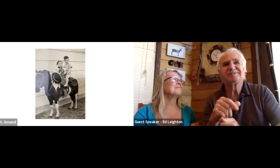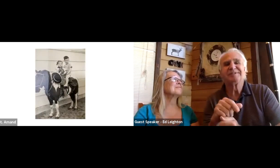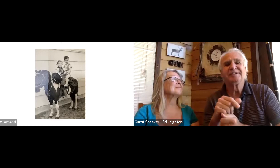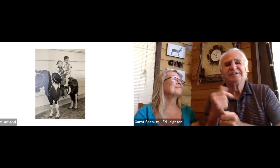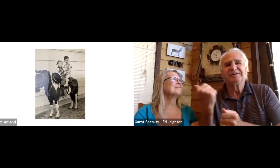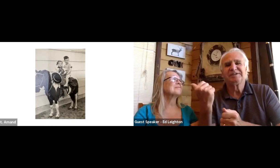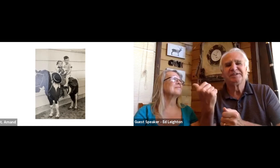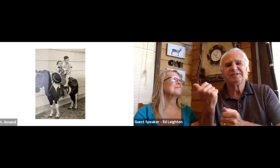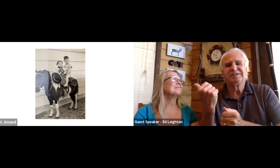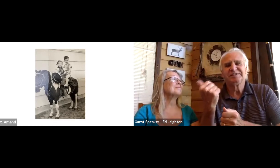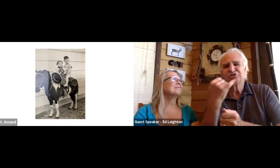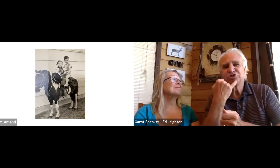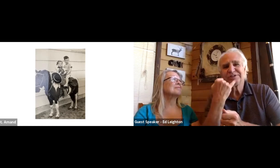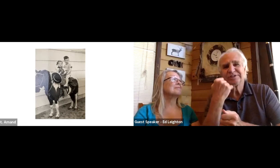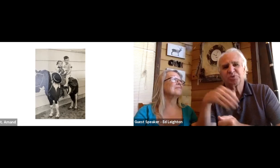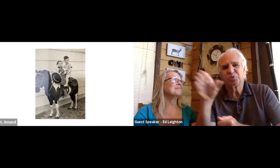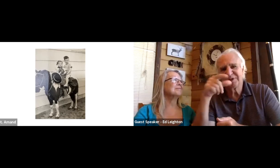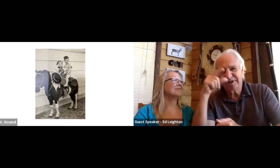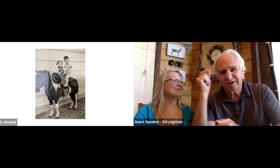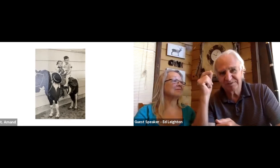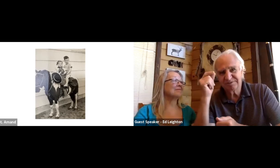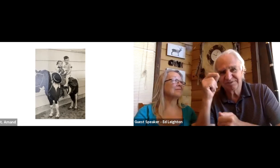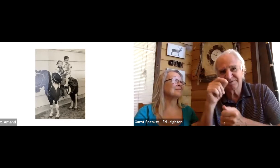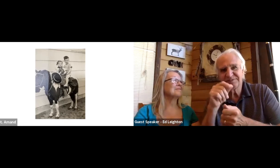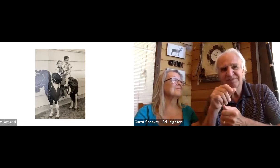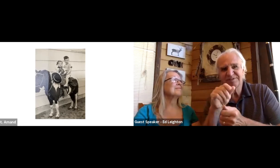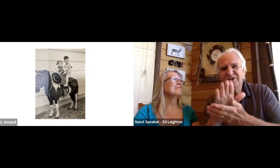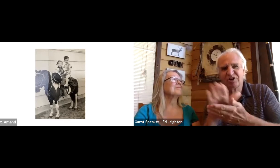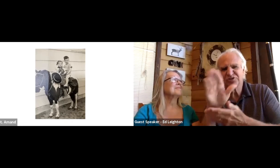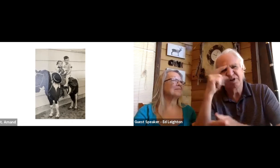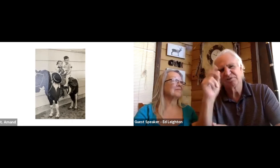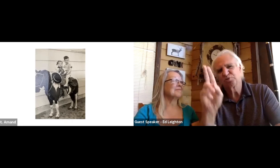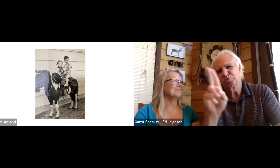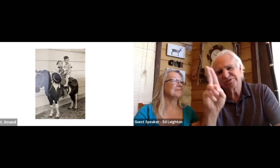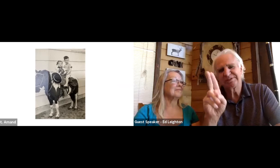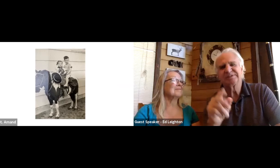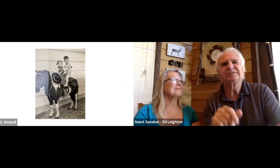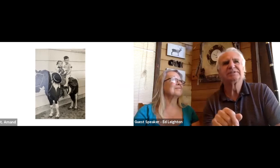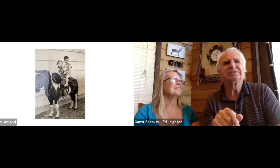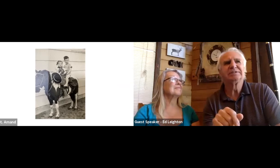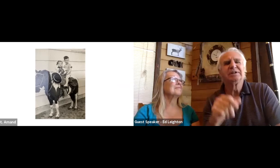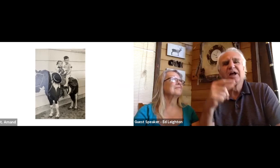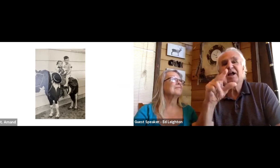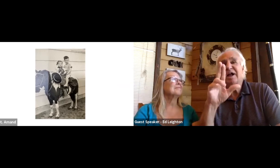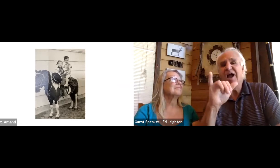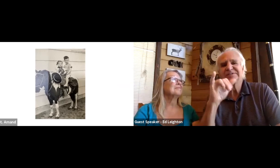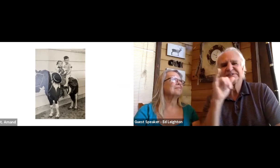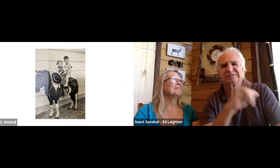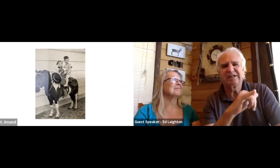Ed: They both graduated from the Vancouver School for the Deaf, and Jeanine went to Gallaudet University,